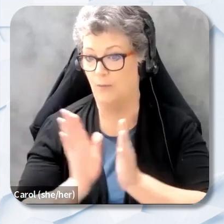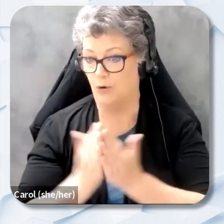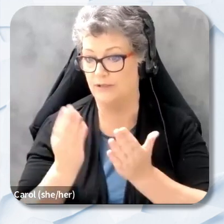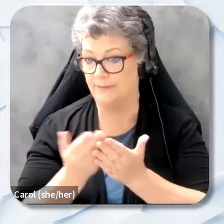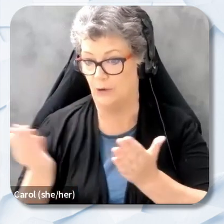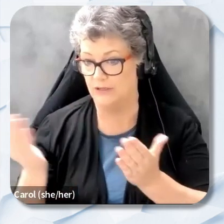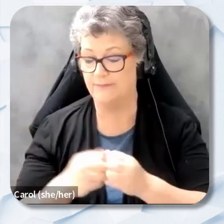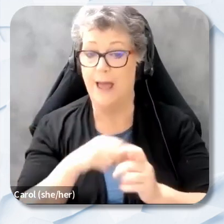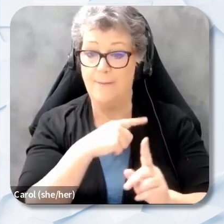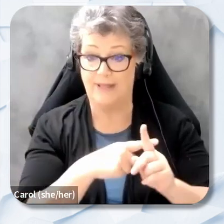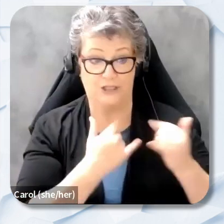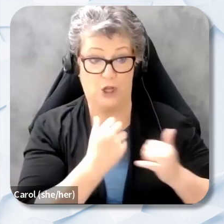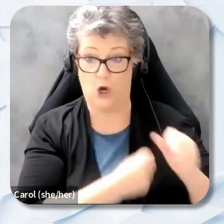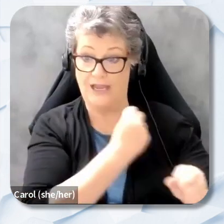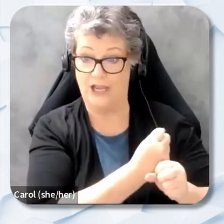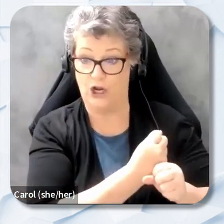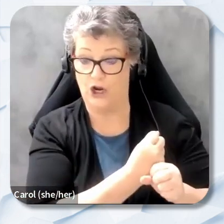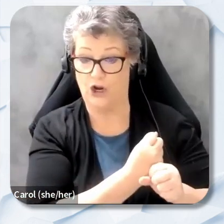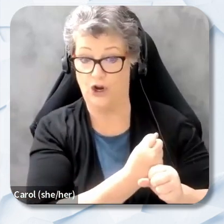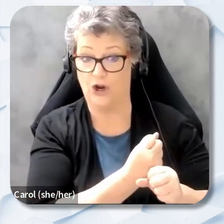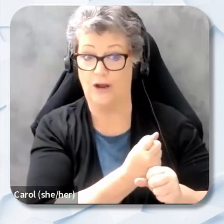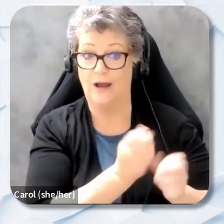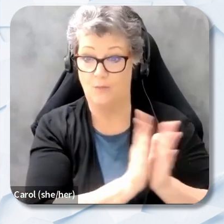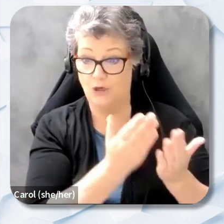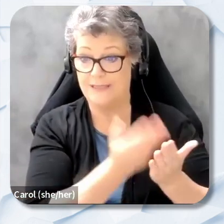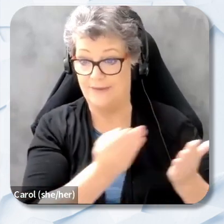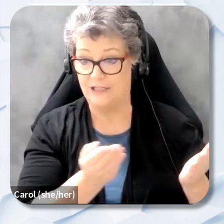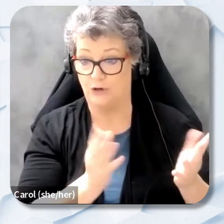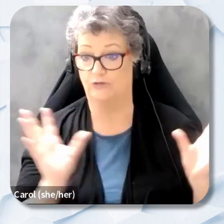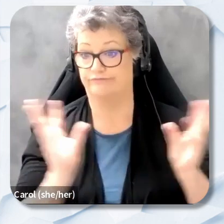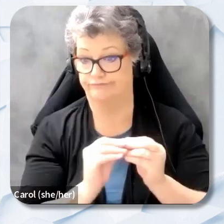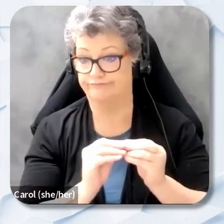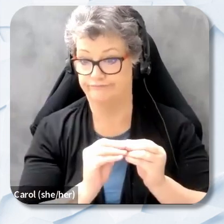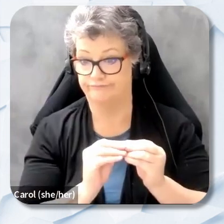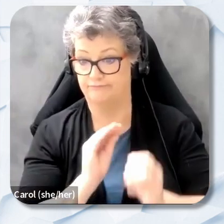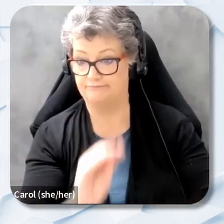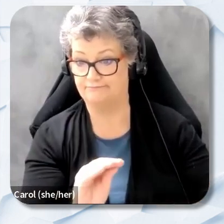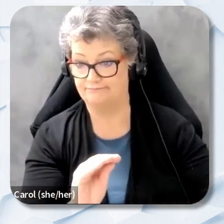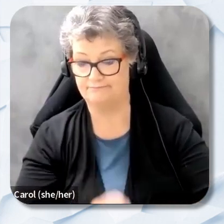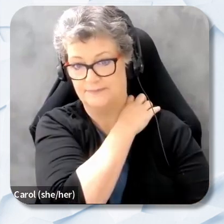plus the current year's books and materials purchases total.